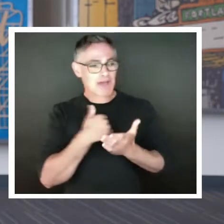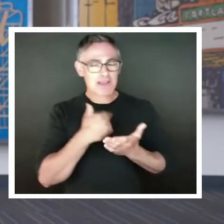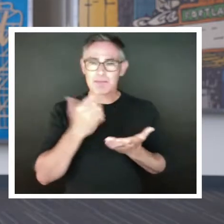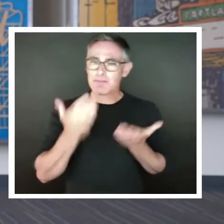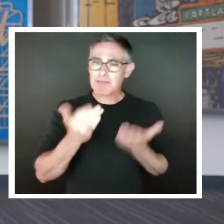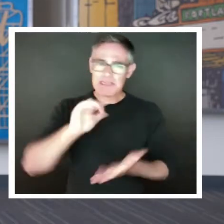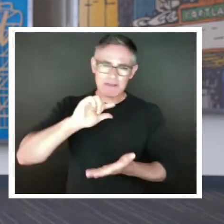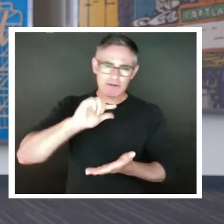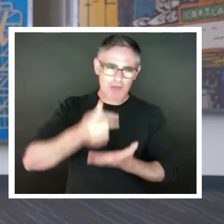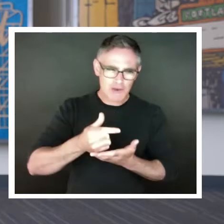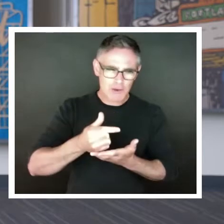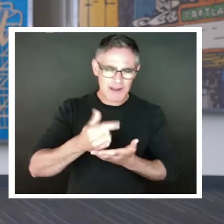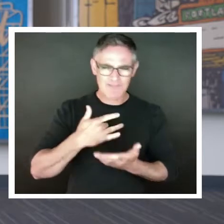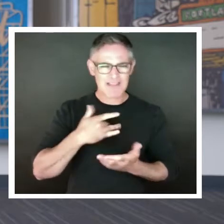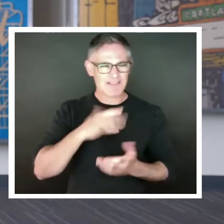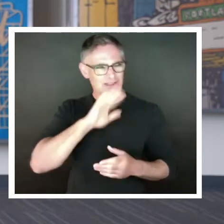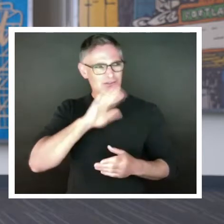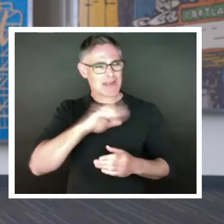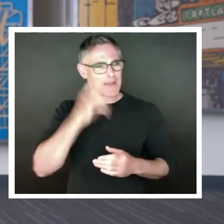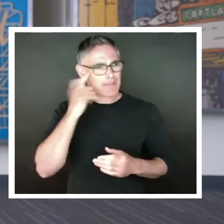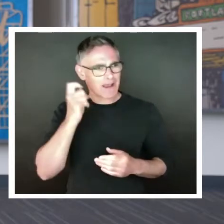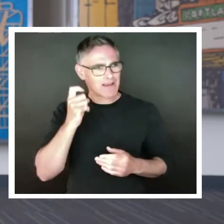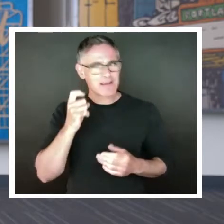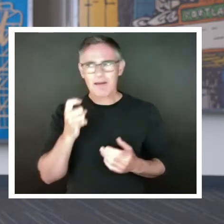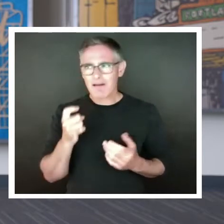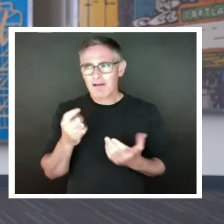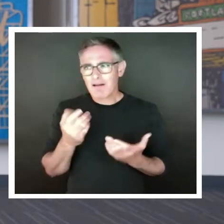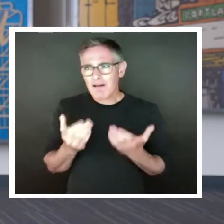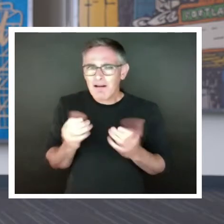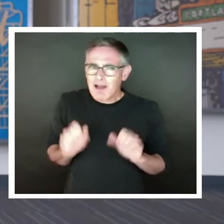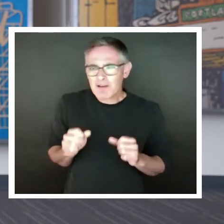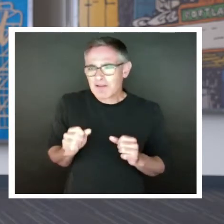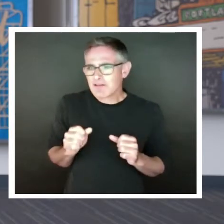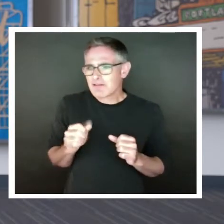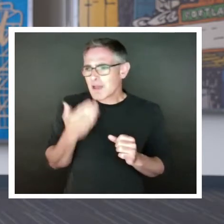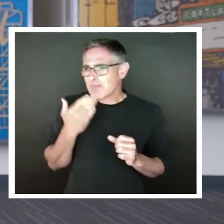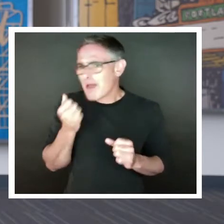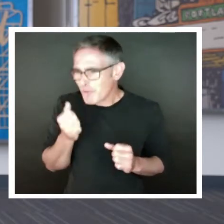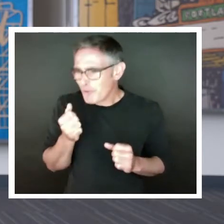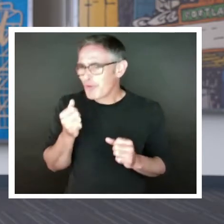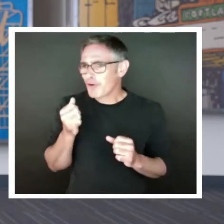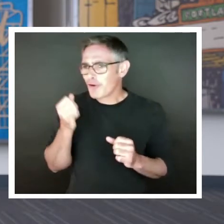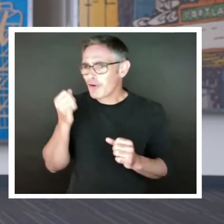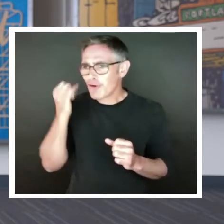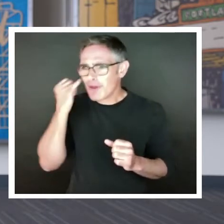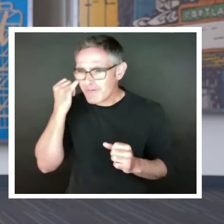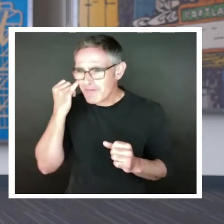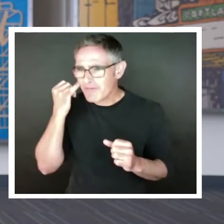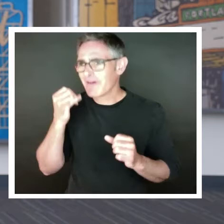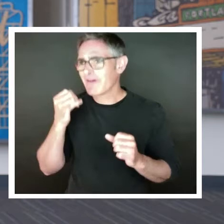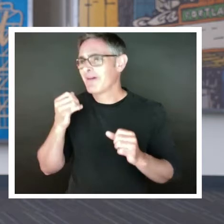because we feel like we could have done more or done better or gone further had we not had to devote so much energy